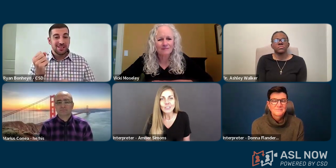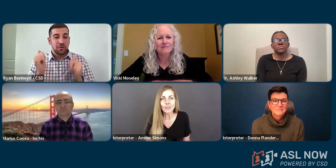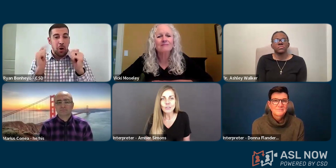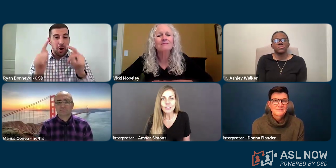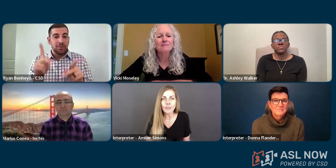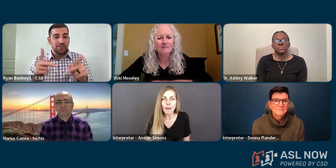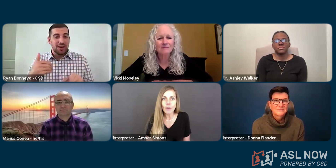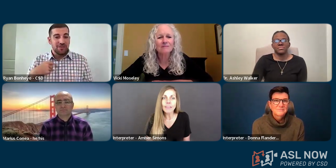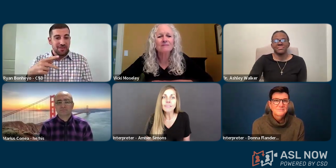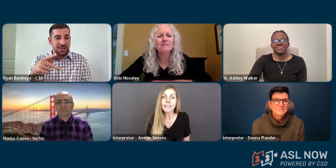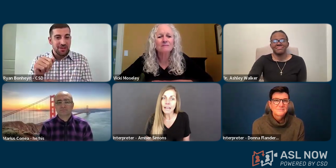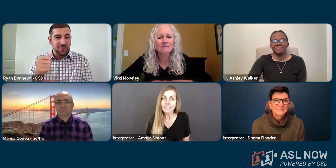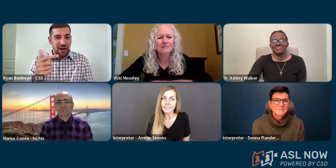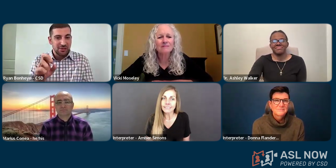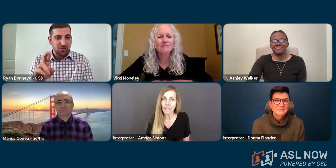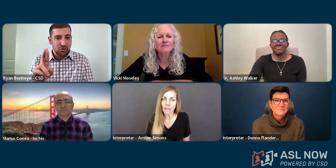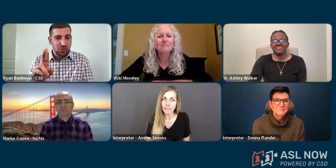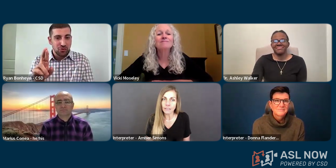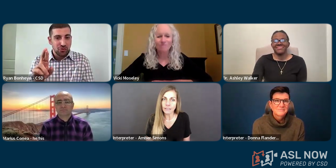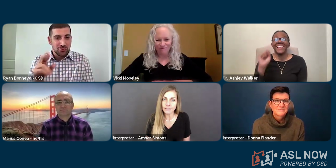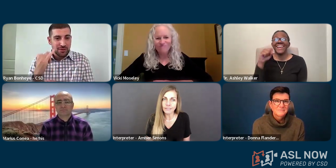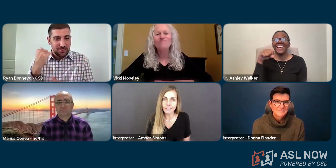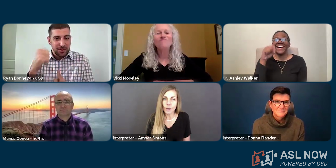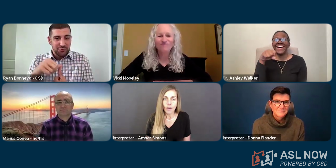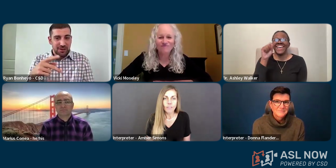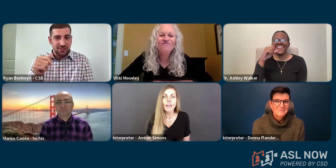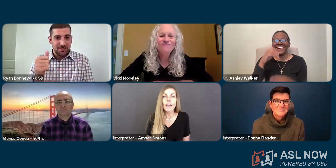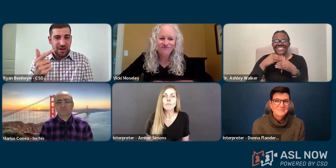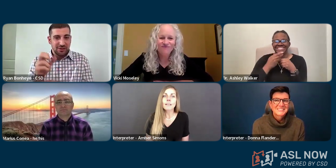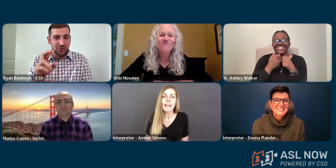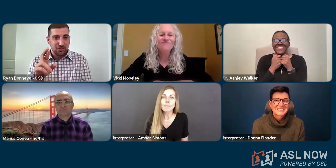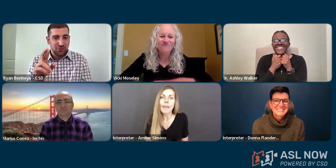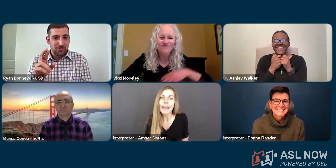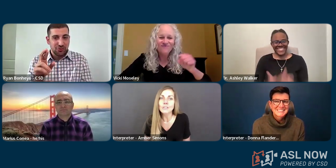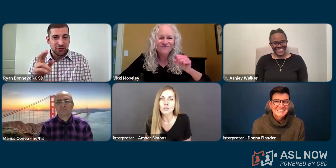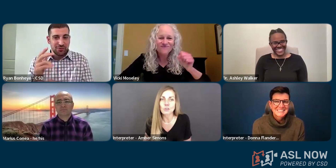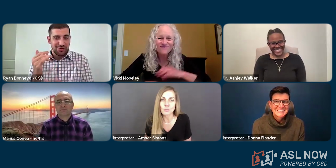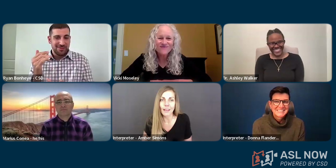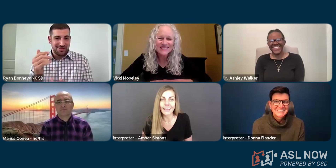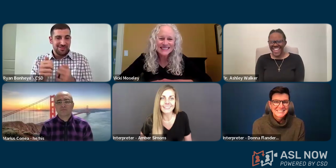So if you think about in the 1990s, everybody had pagers, right?